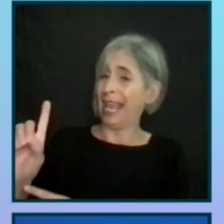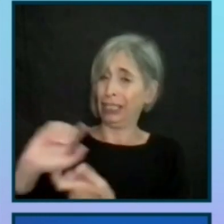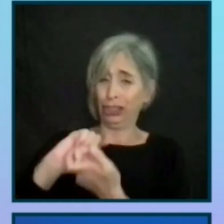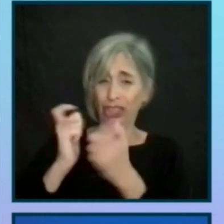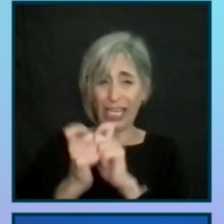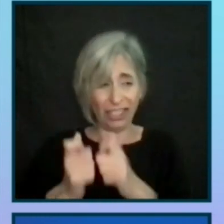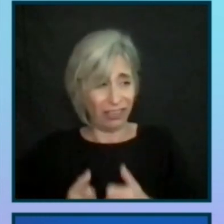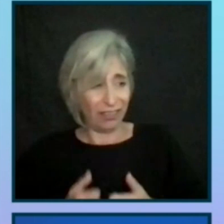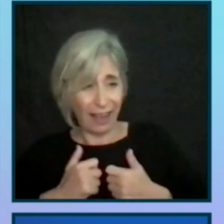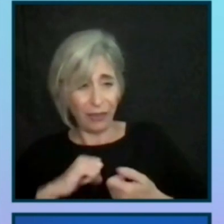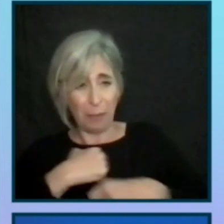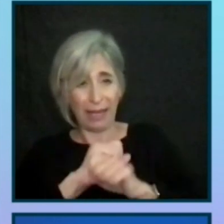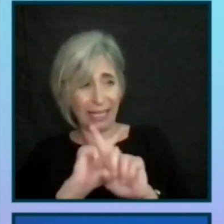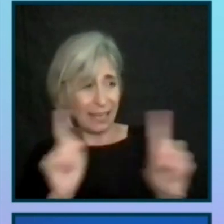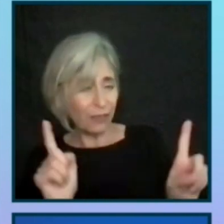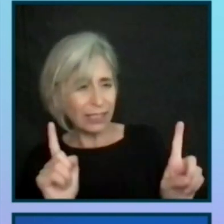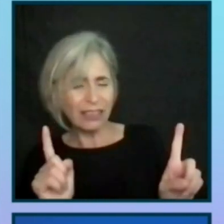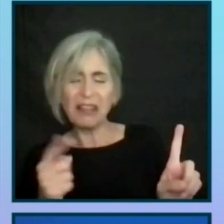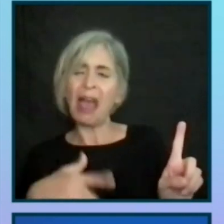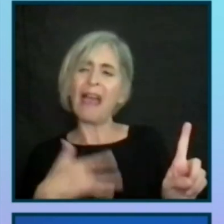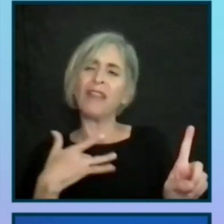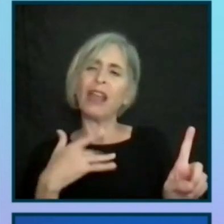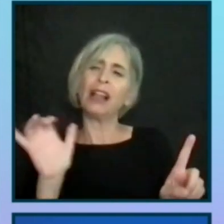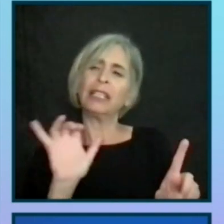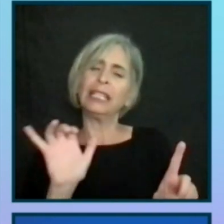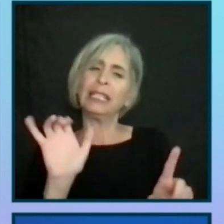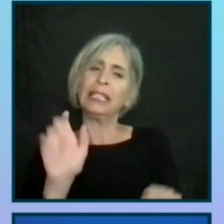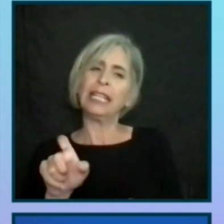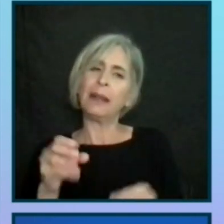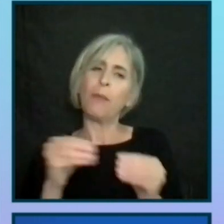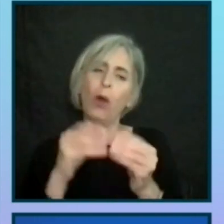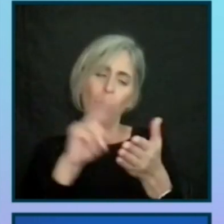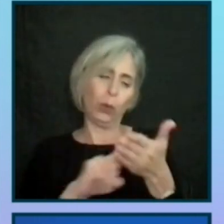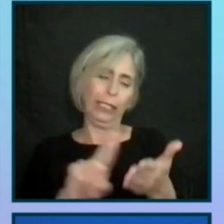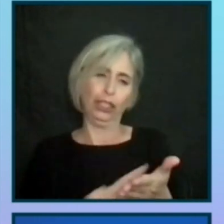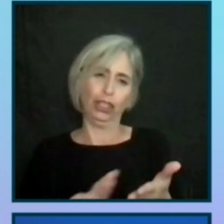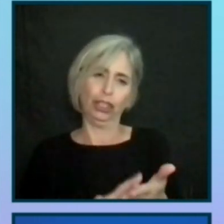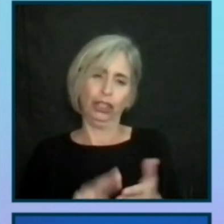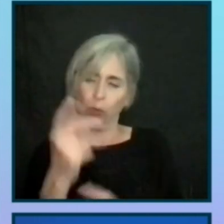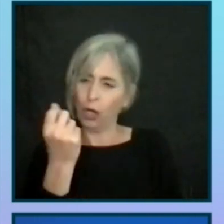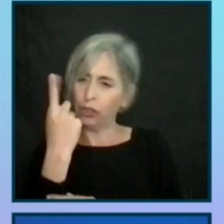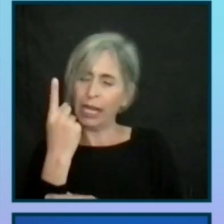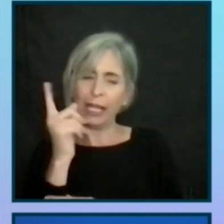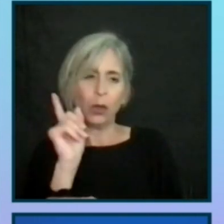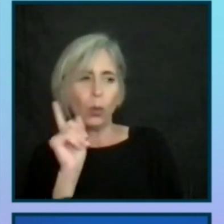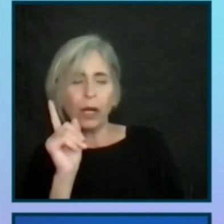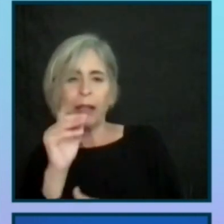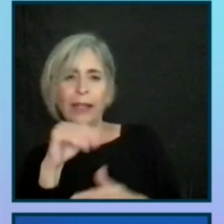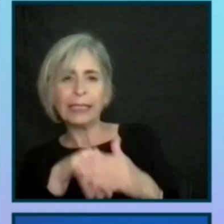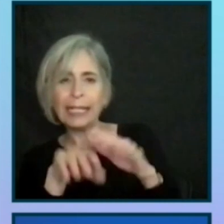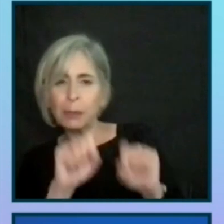I felt that we needed research. We needed to get a baseline of where is accessibility and then trendlines to see